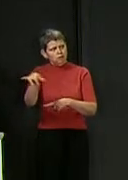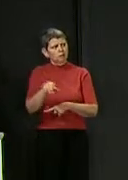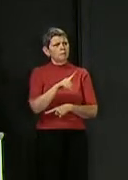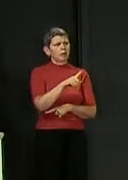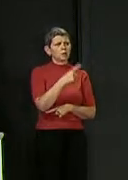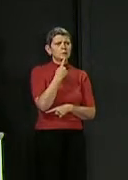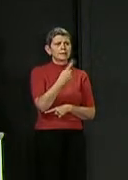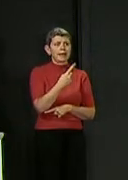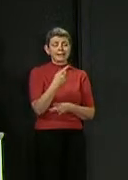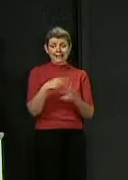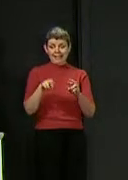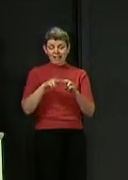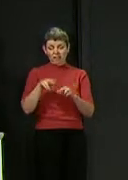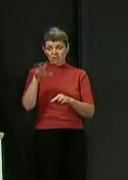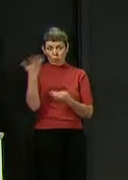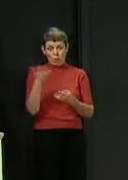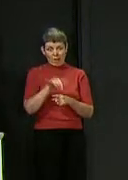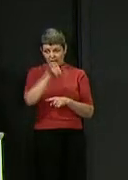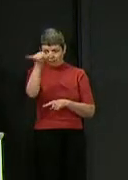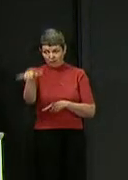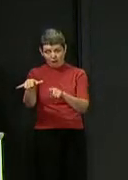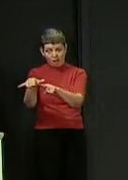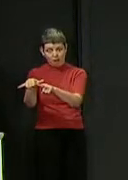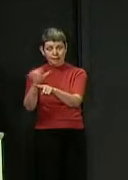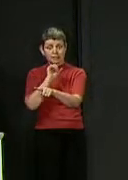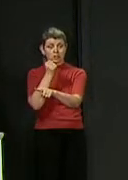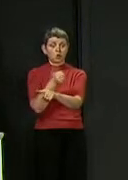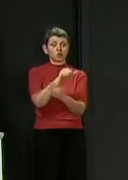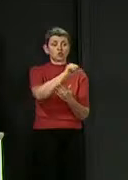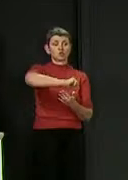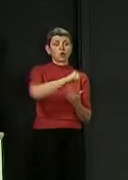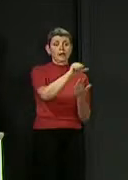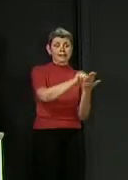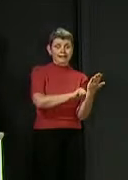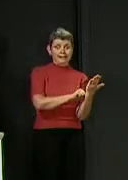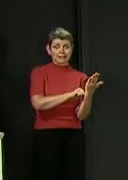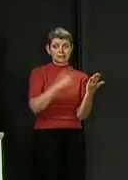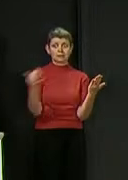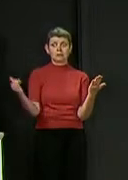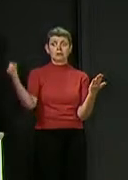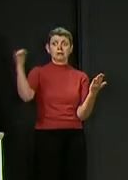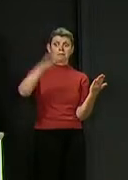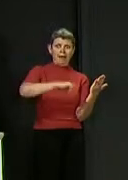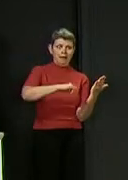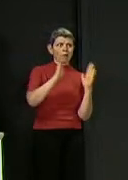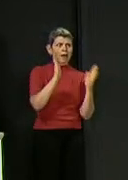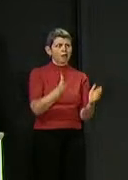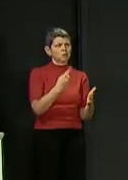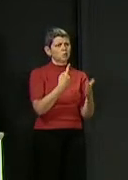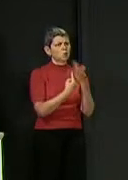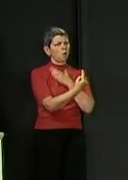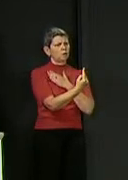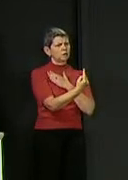doesn't end up being on the list of places that is safe to fly from Scotland, that they